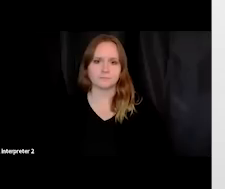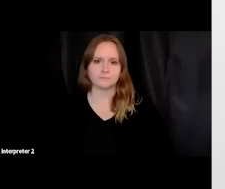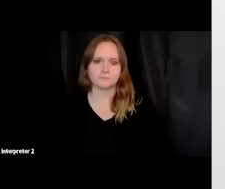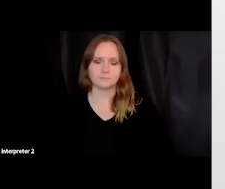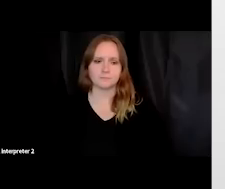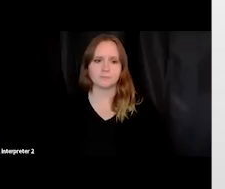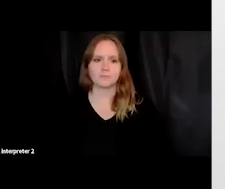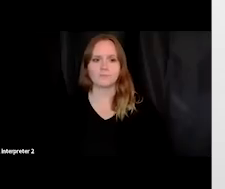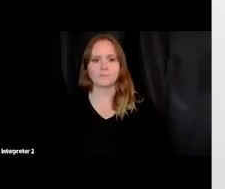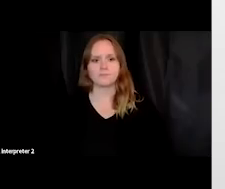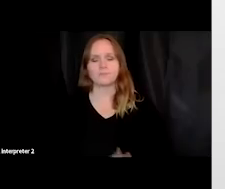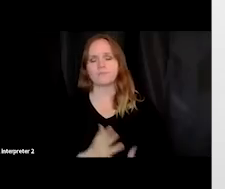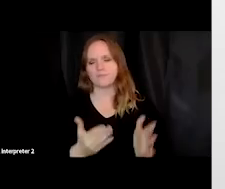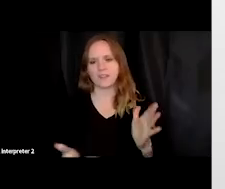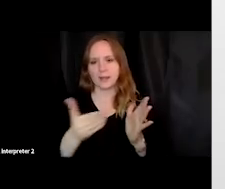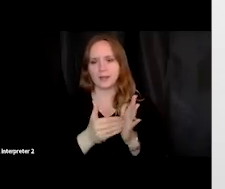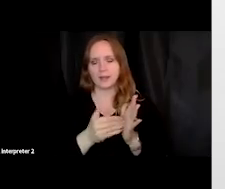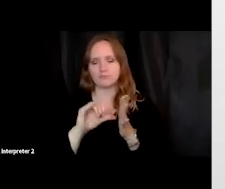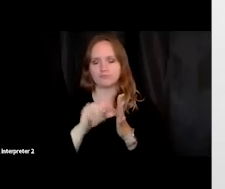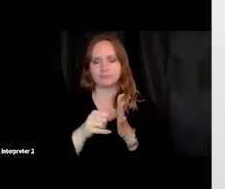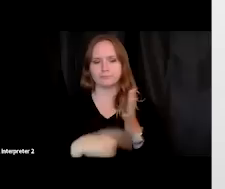And again, encouraging the hoarder to seek professional help.